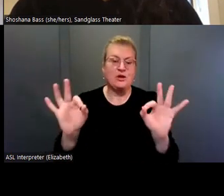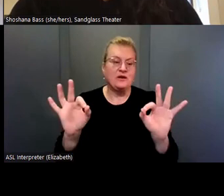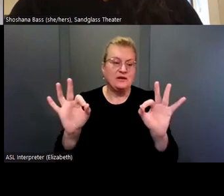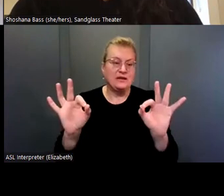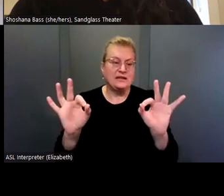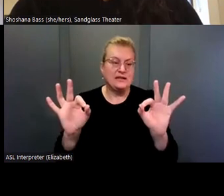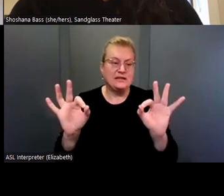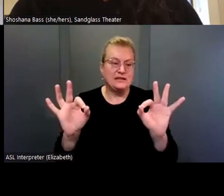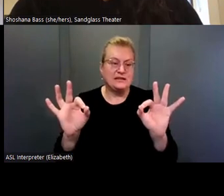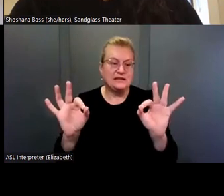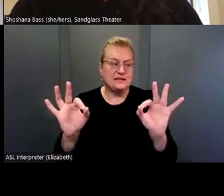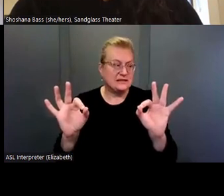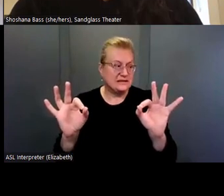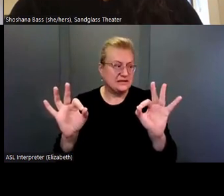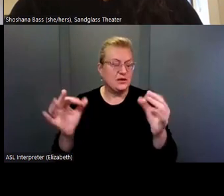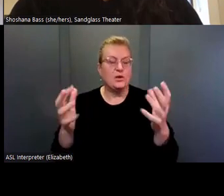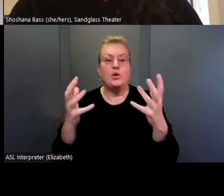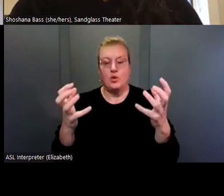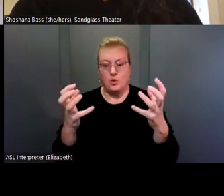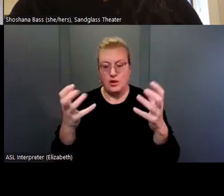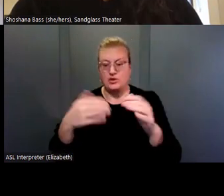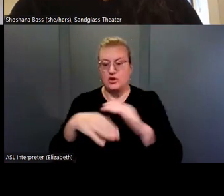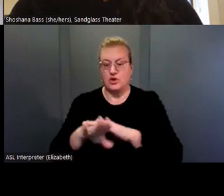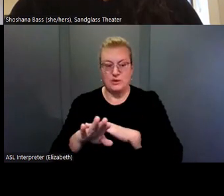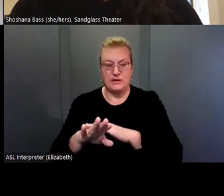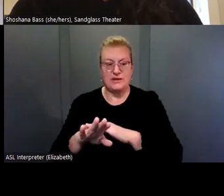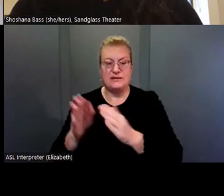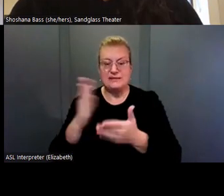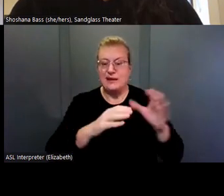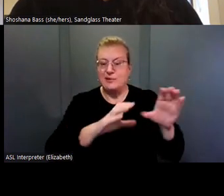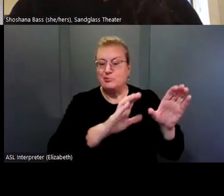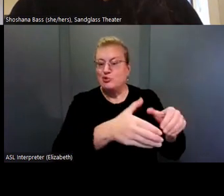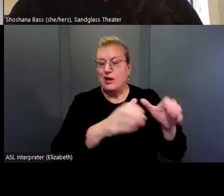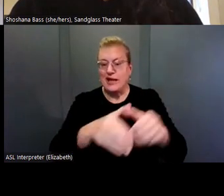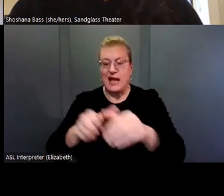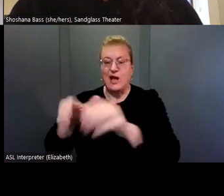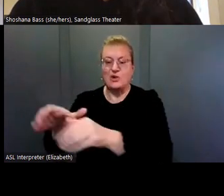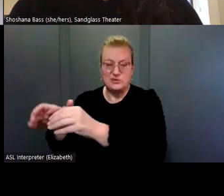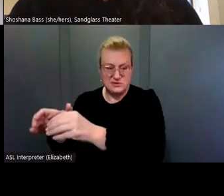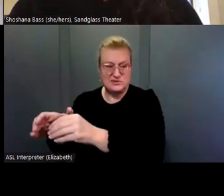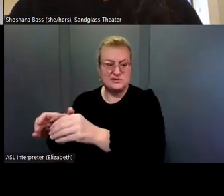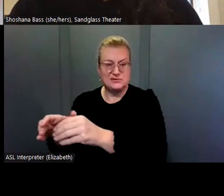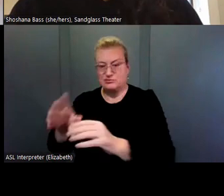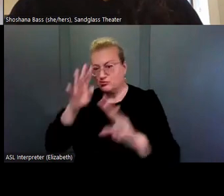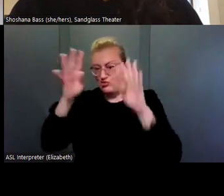So we do want to go into just some small breakouts. We're going to just do some randomized breakouts